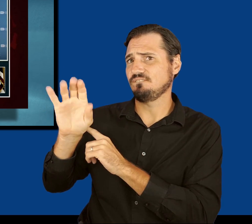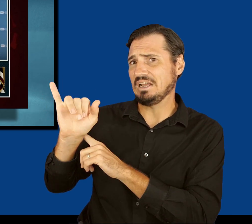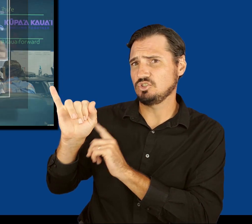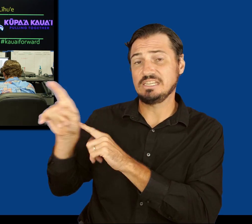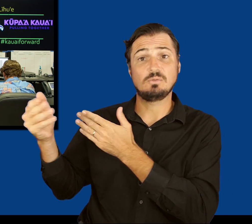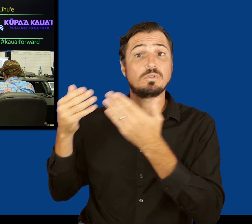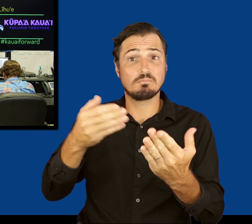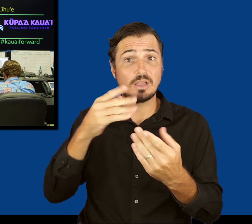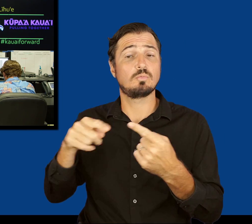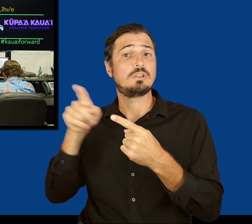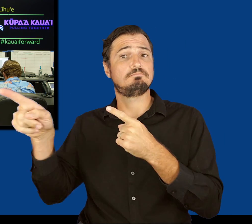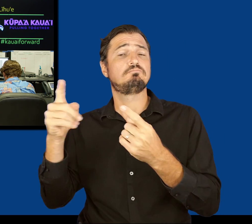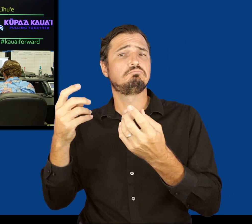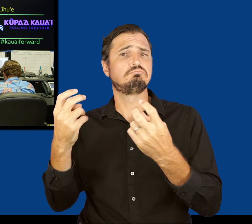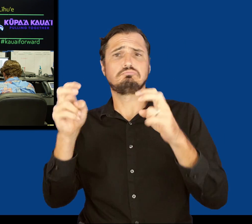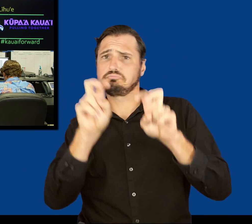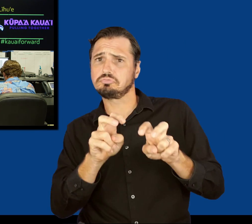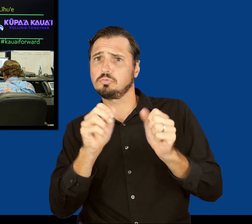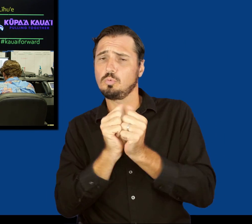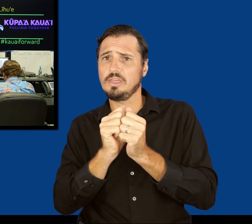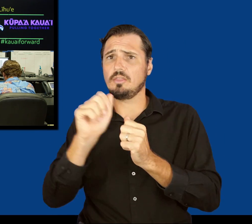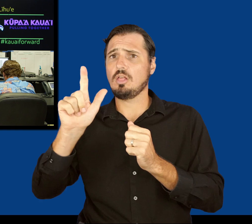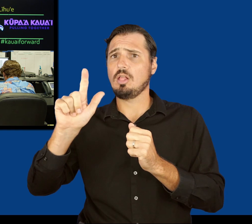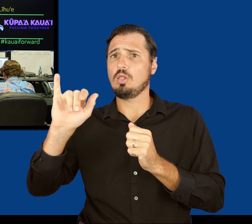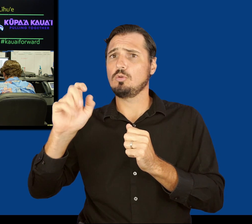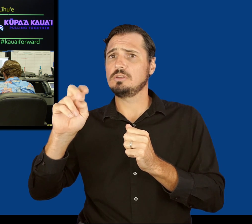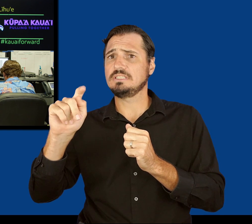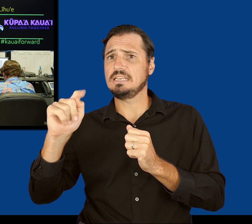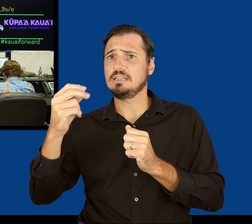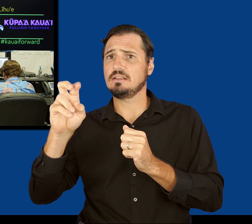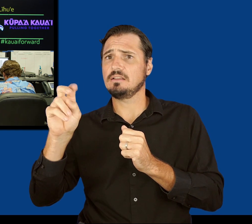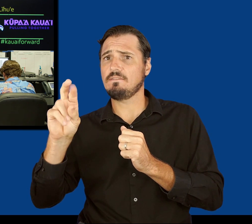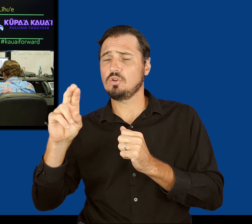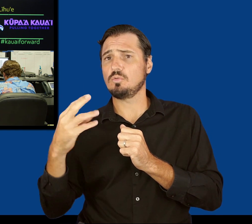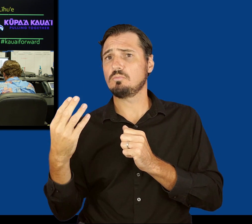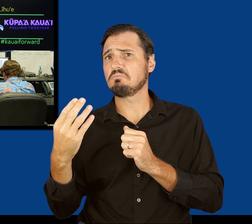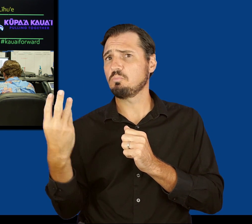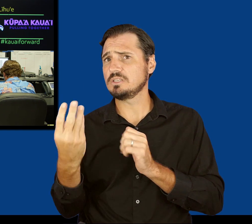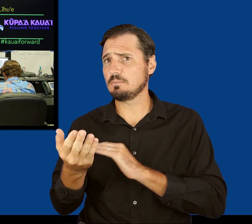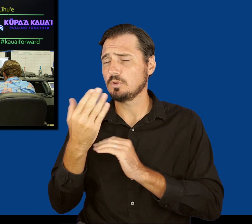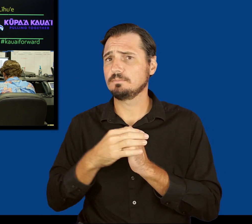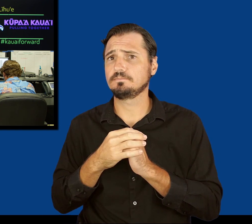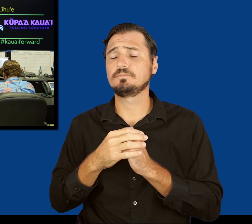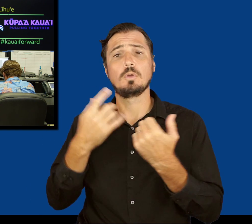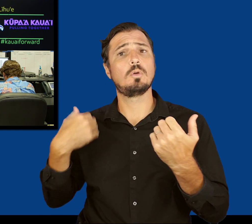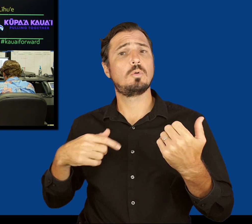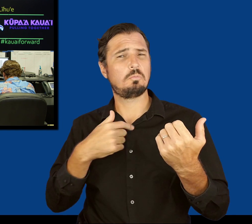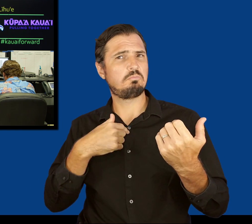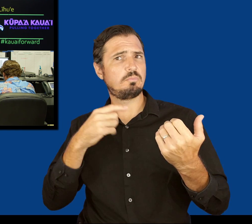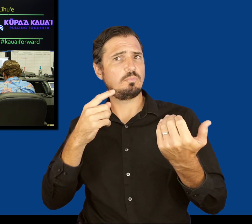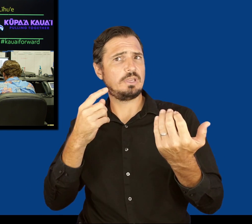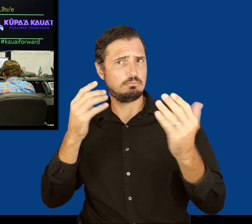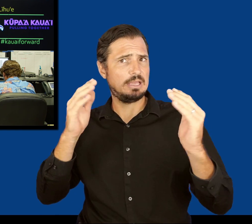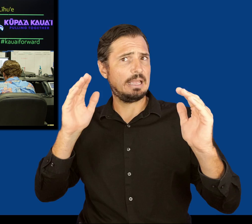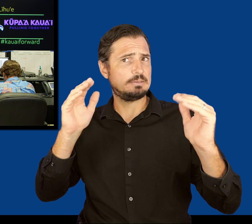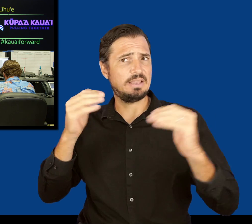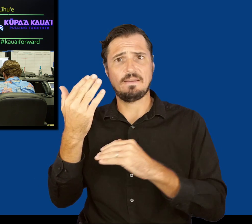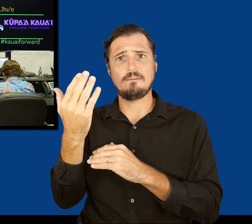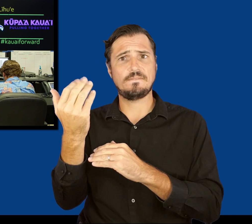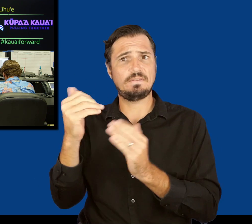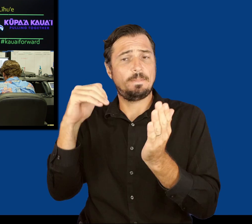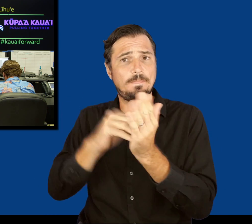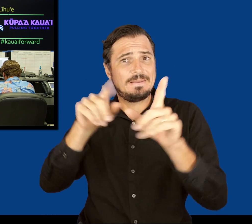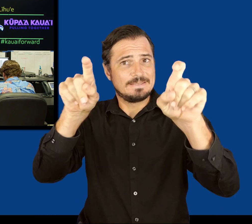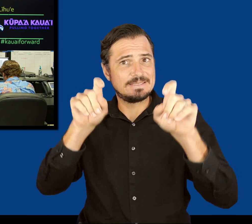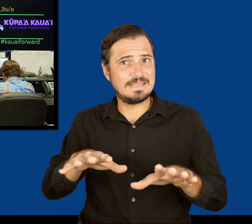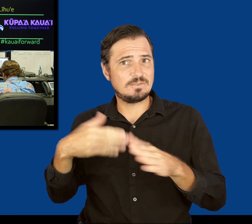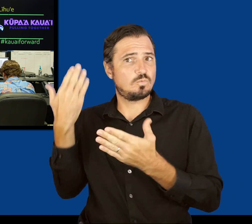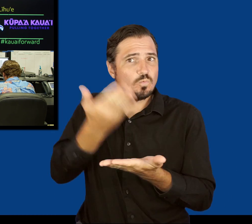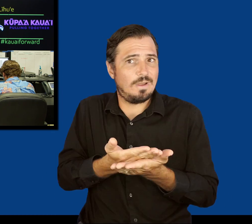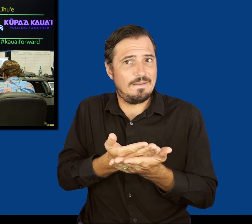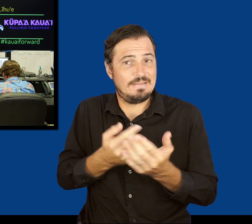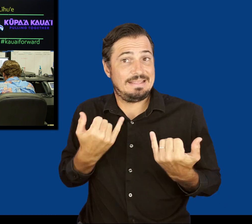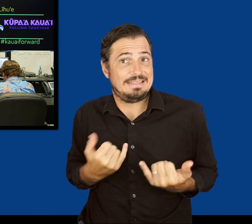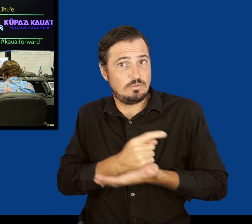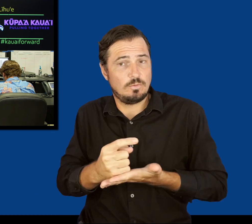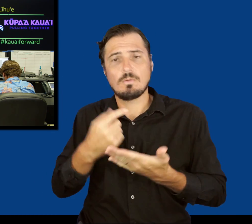morning. We maintain that our second-test program achieves that goal. We are expecting 15,000 test kits to arrive by the end of this week and we remain committed to utilizing those tests in a way